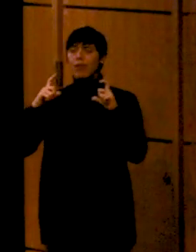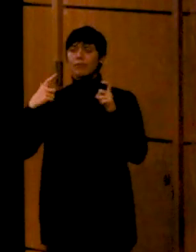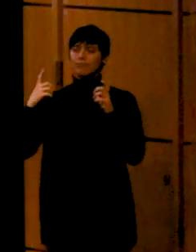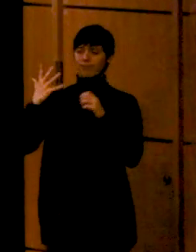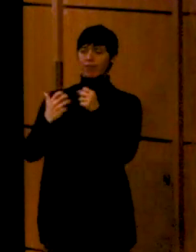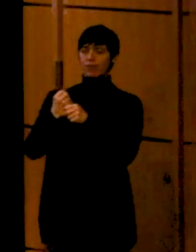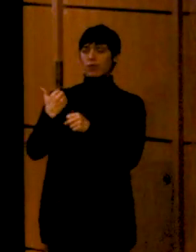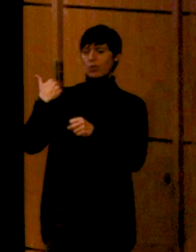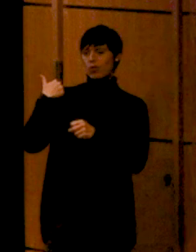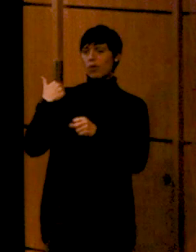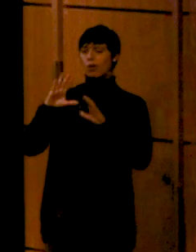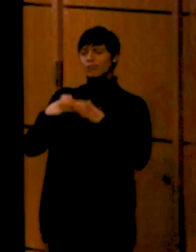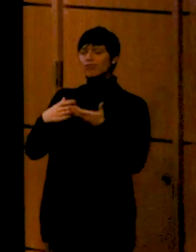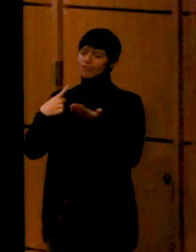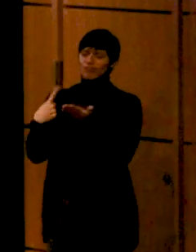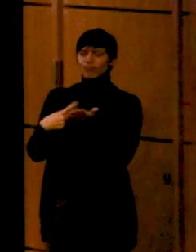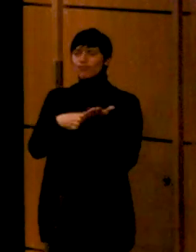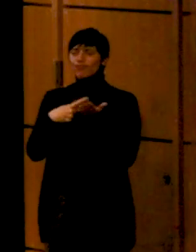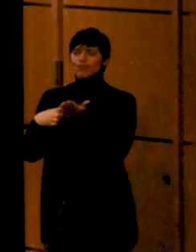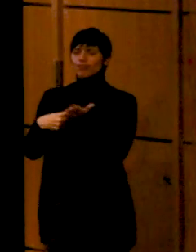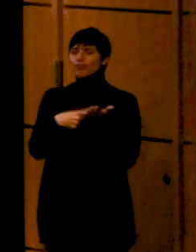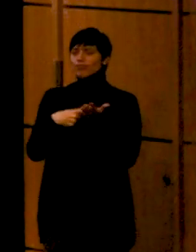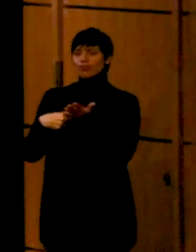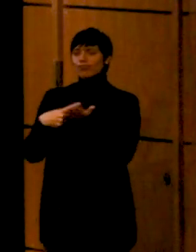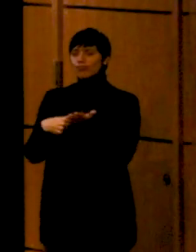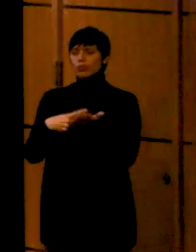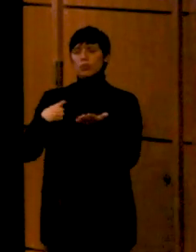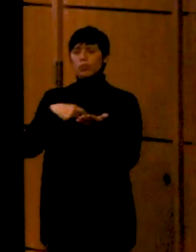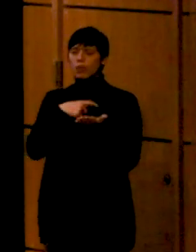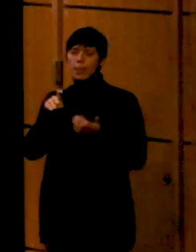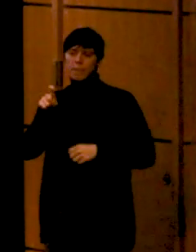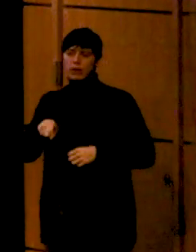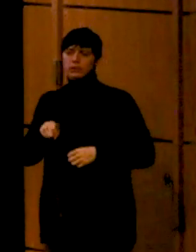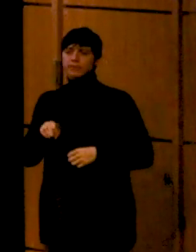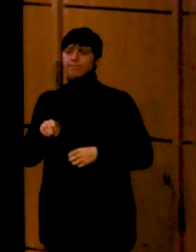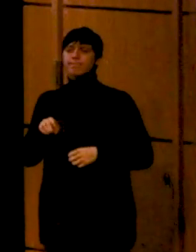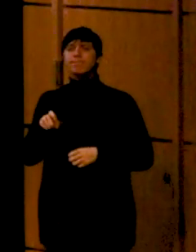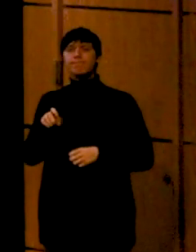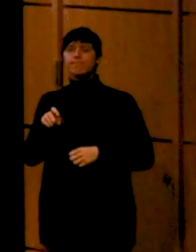curatorial team laid out a vision to ensure the museum increased further its relevance.